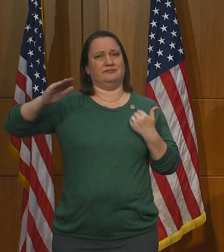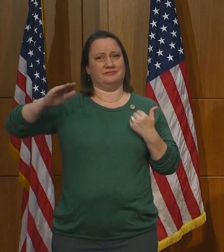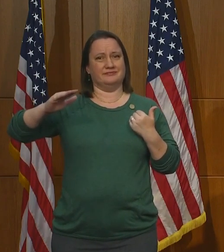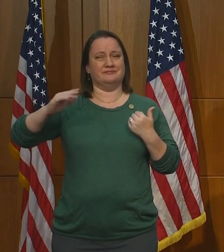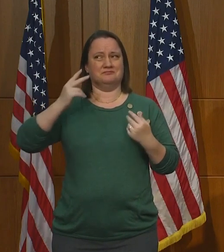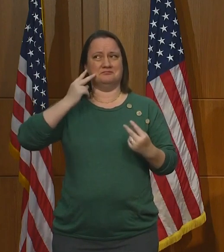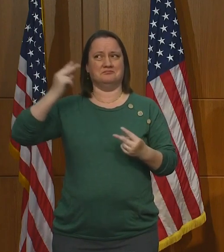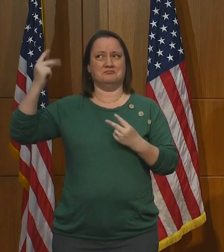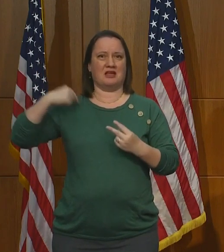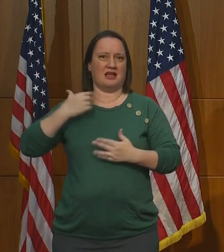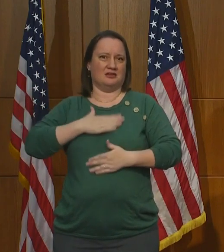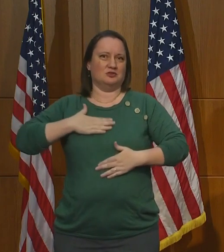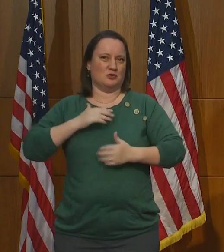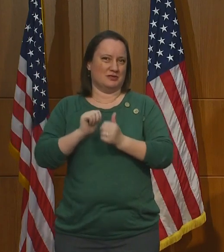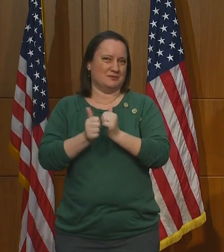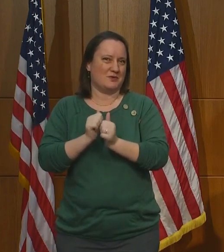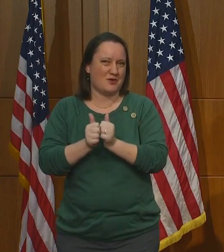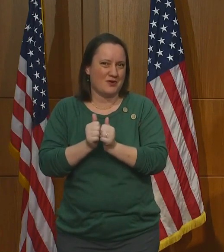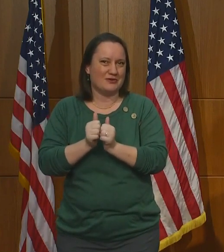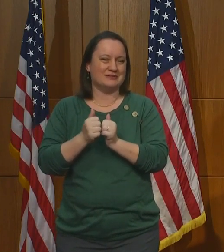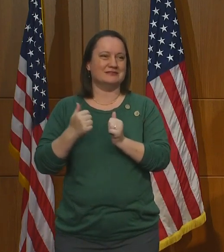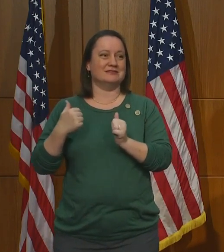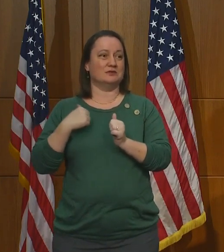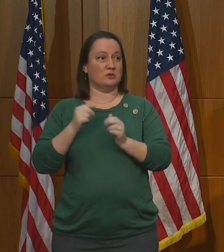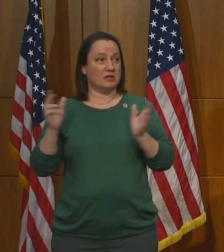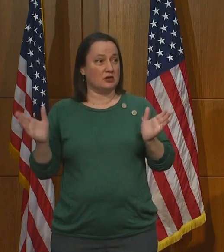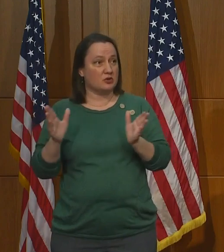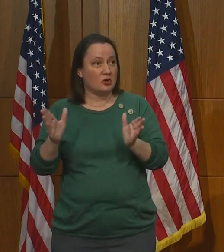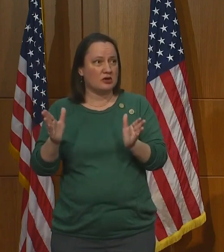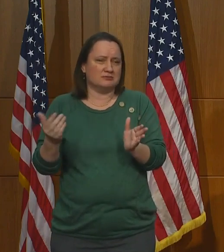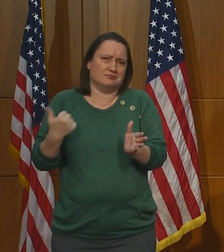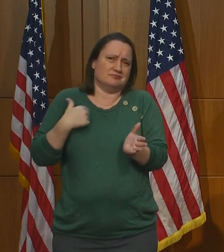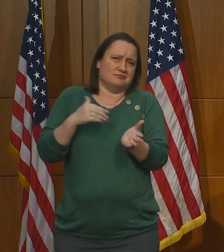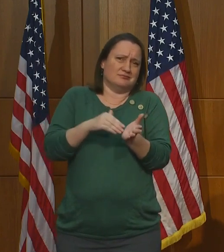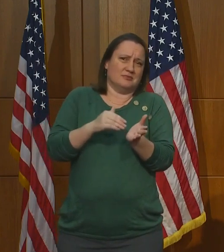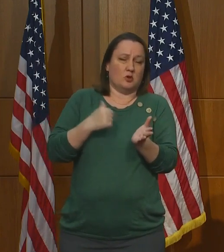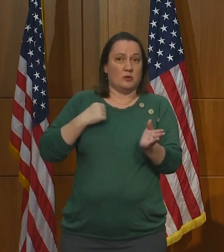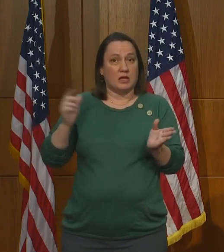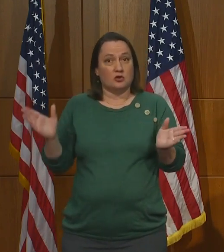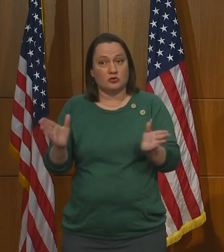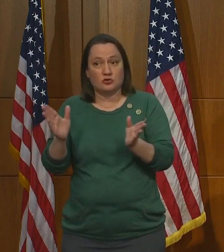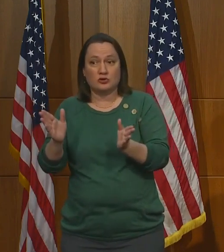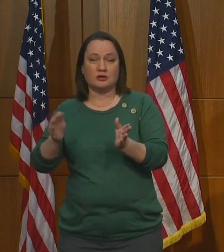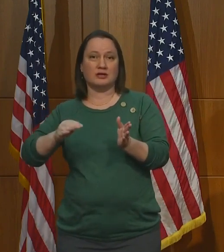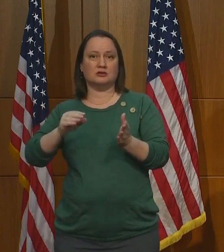UP OF WHERE I DID- JUST ALWAYS ENJOYED SPORTS- I KNOW THAT WE